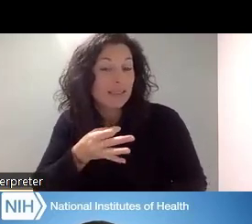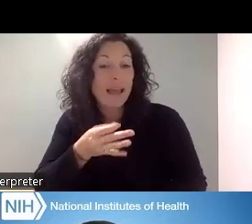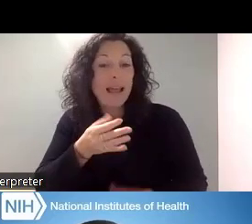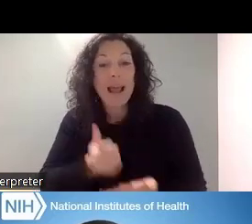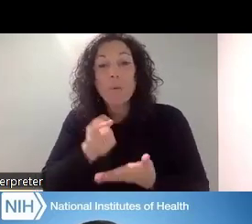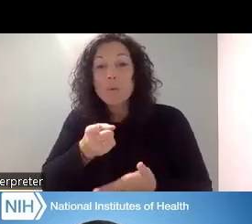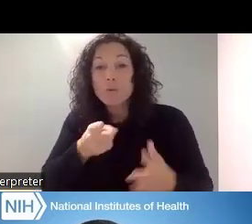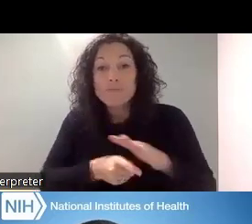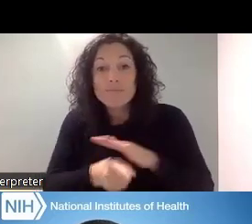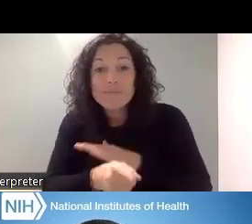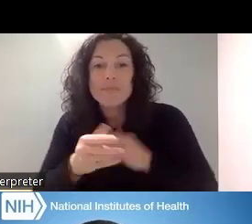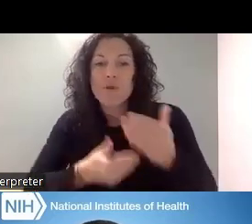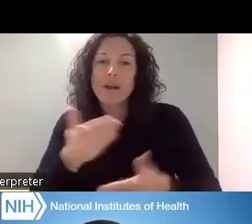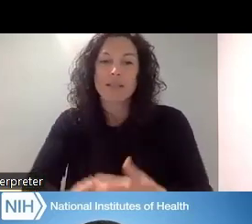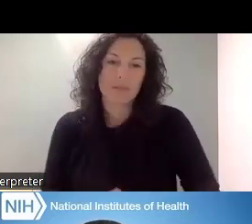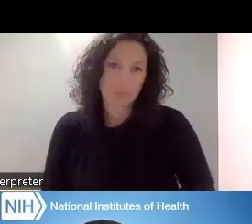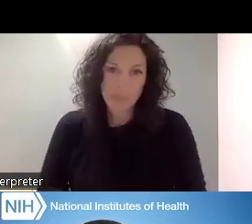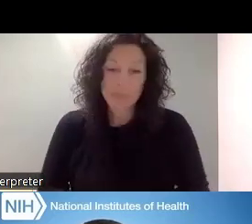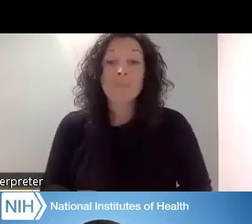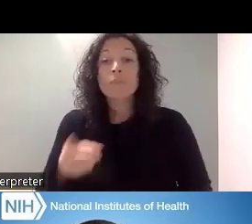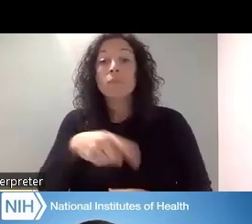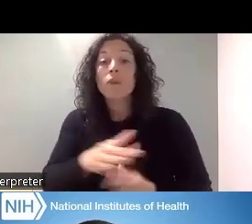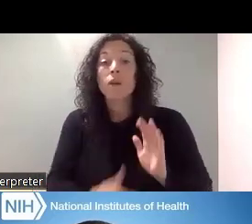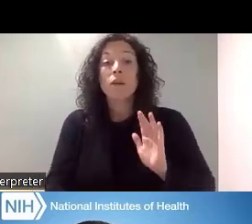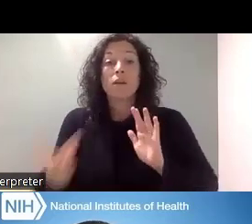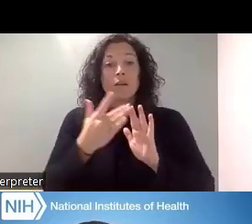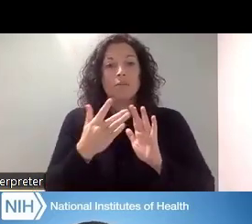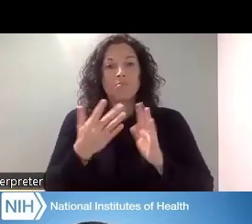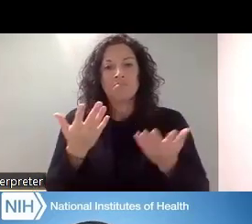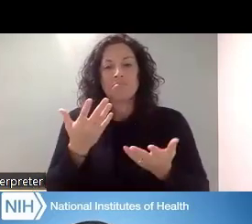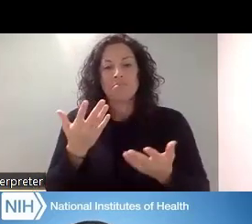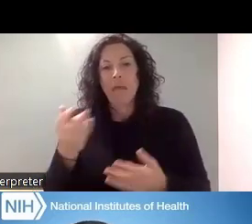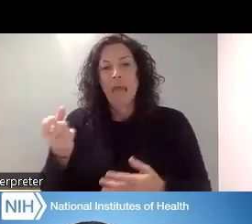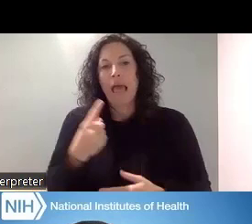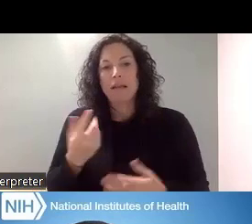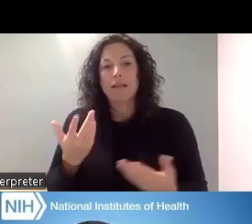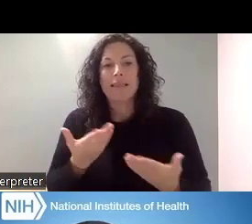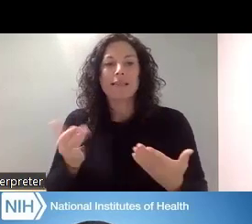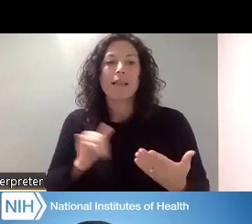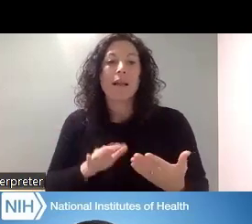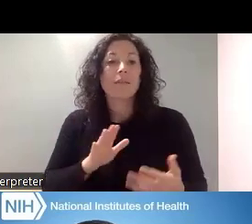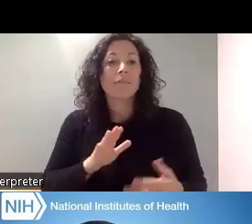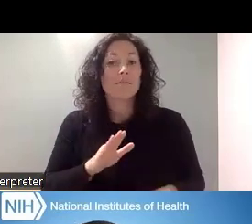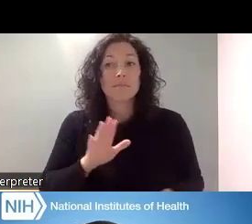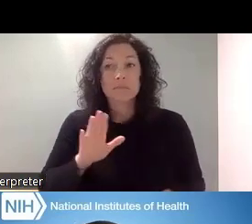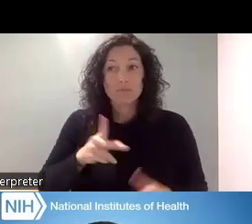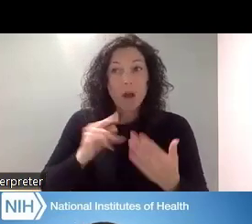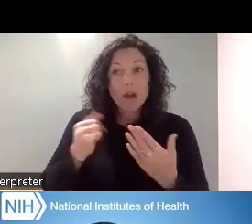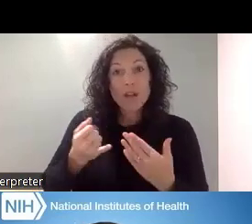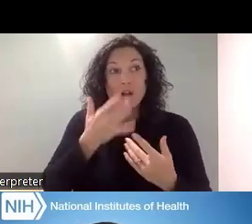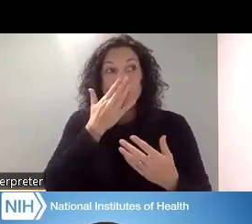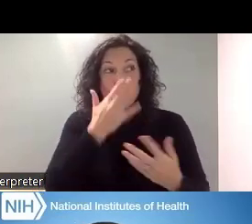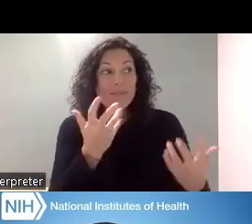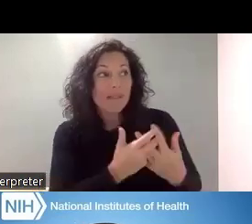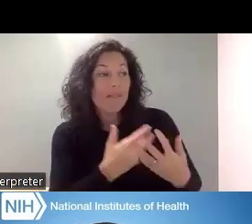So when you reach out, you may want to ask questions like, is your project a good fit for our institute? Do we know of any special